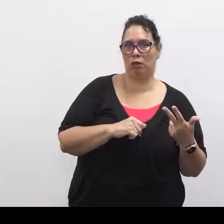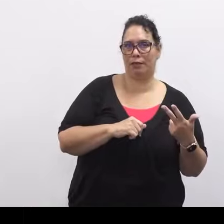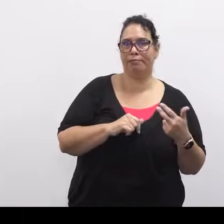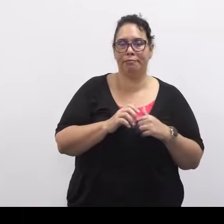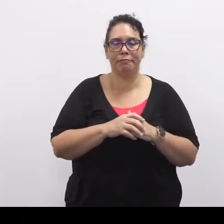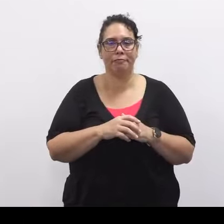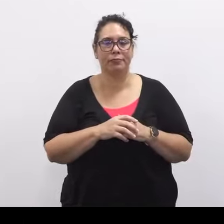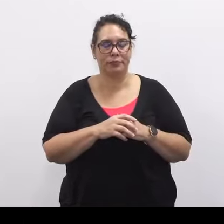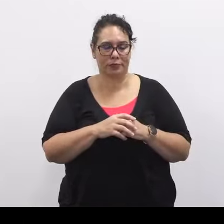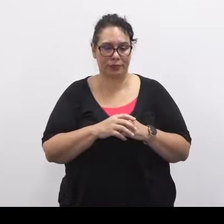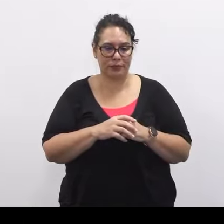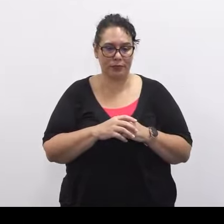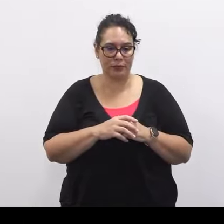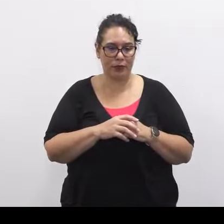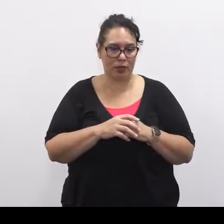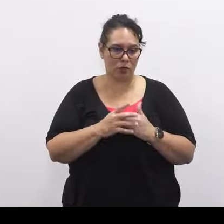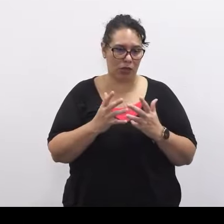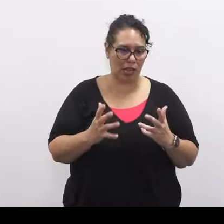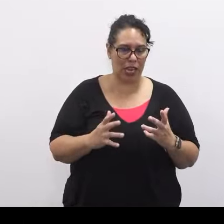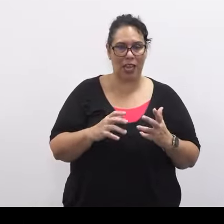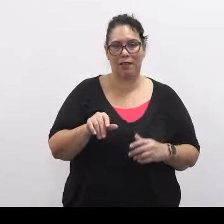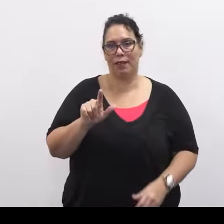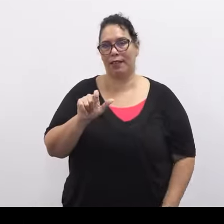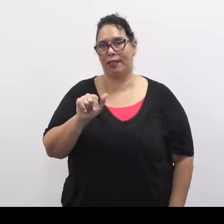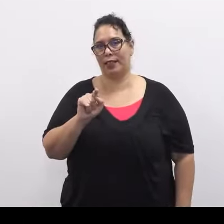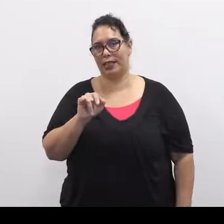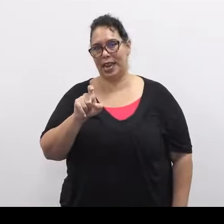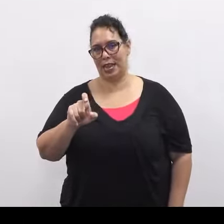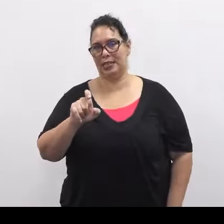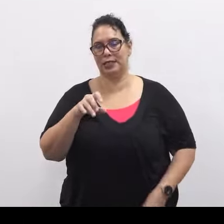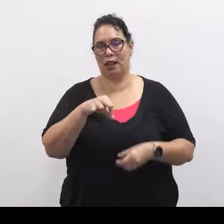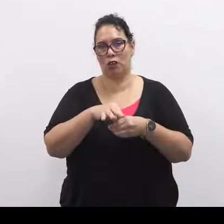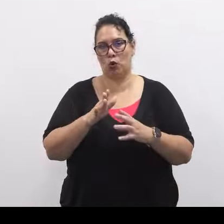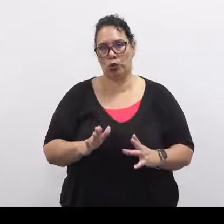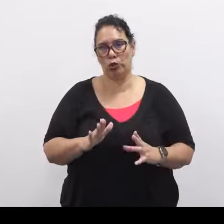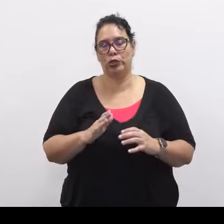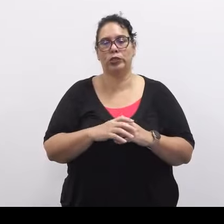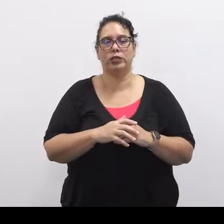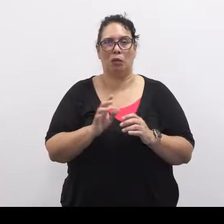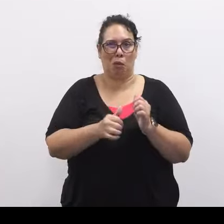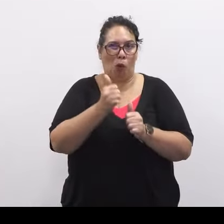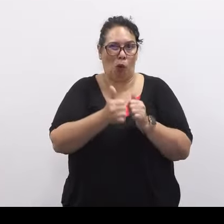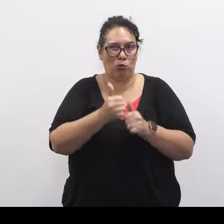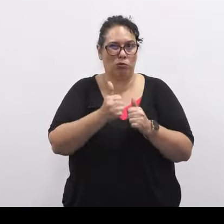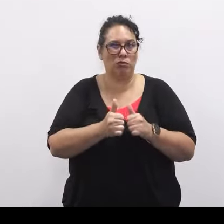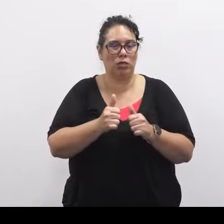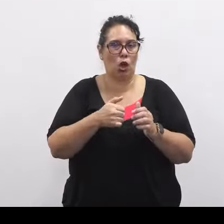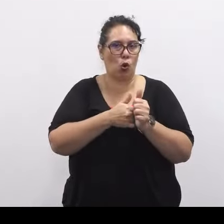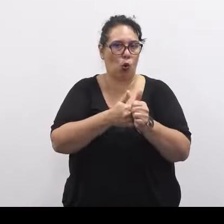And we have a plurality of Latinx voters, according to the Citizen Voting Age Population data